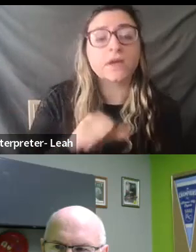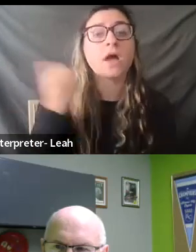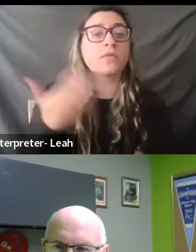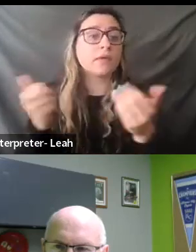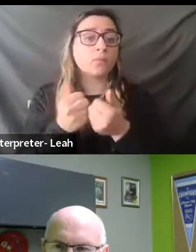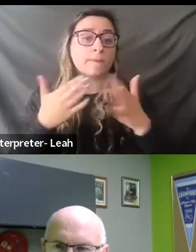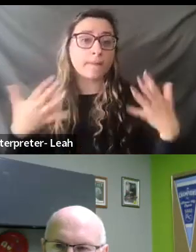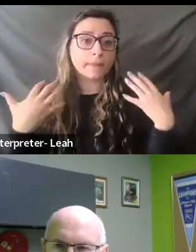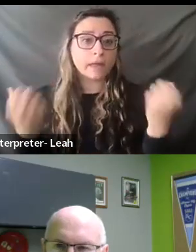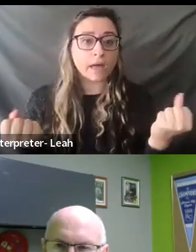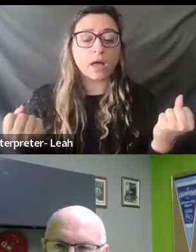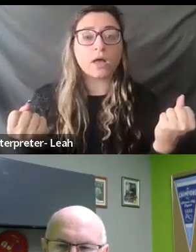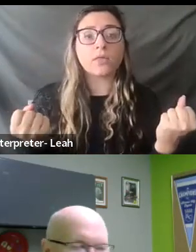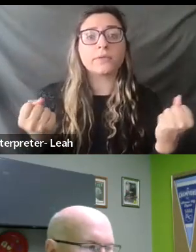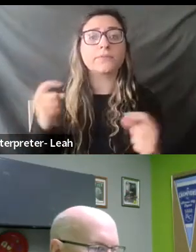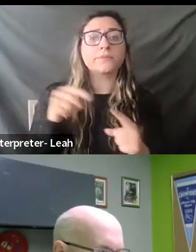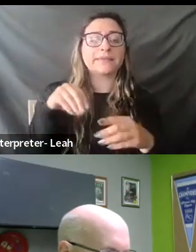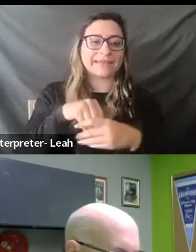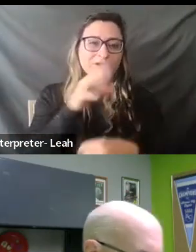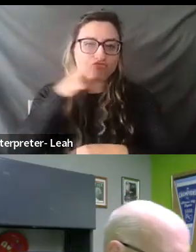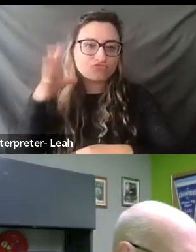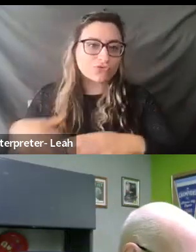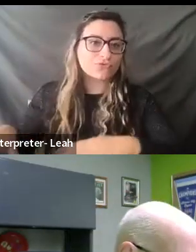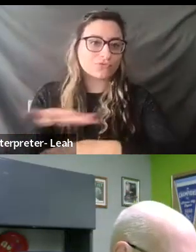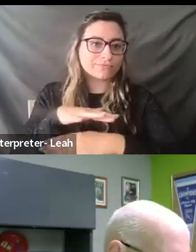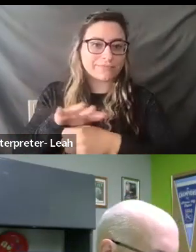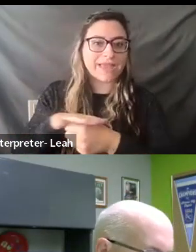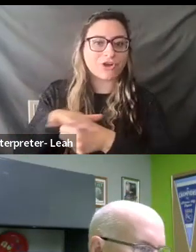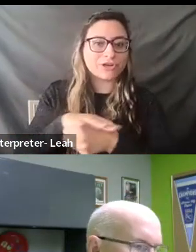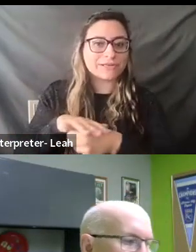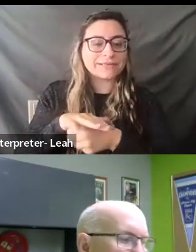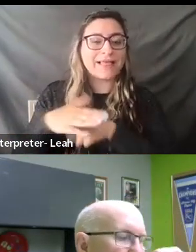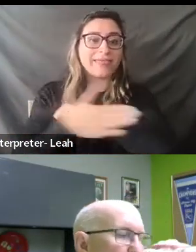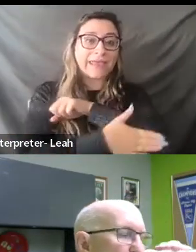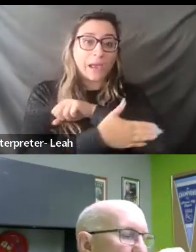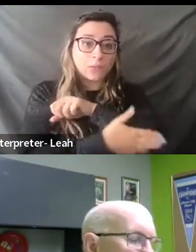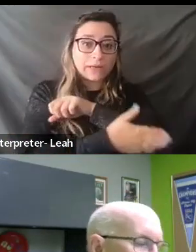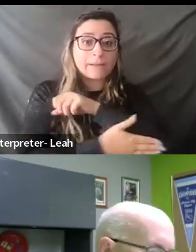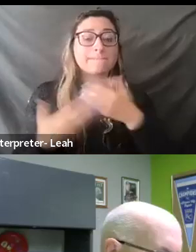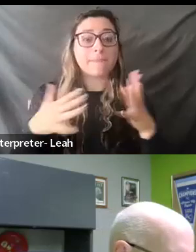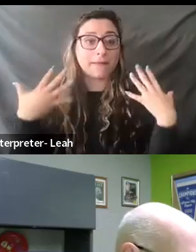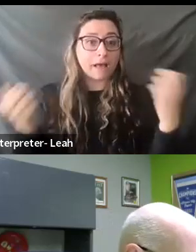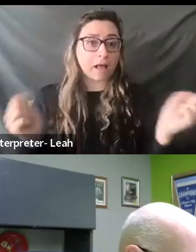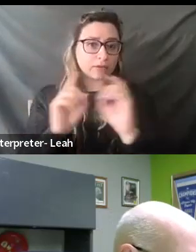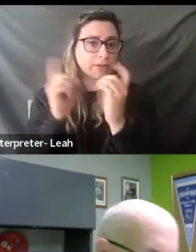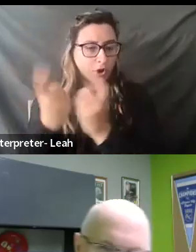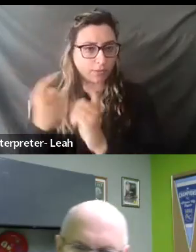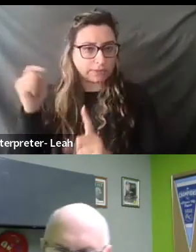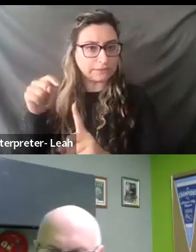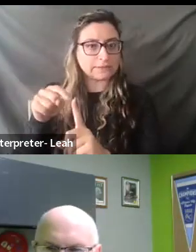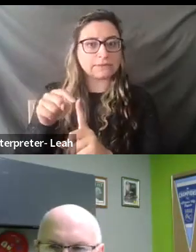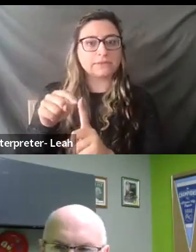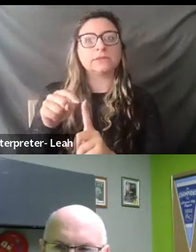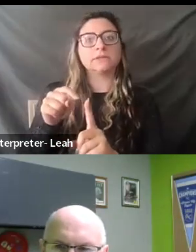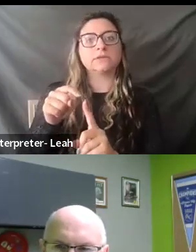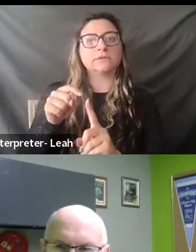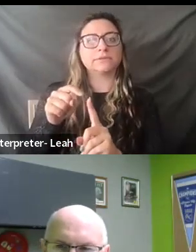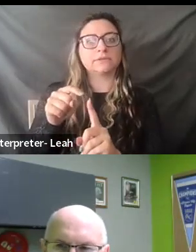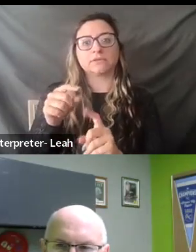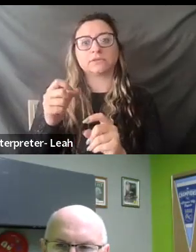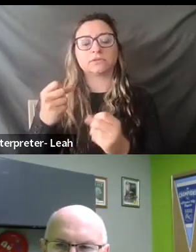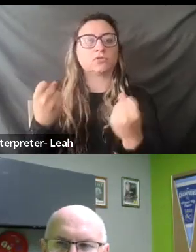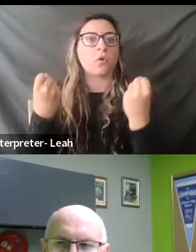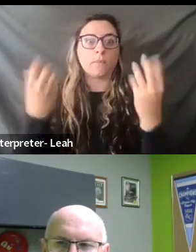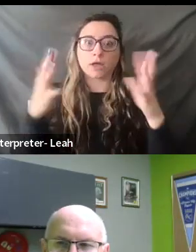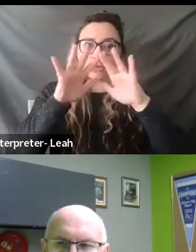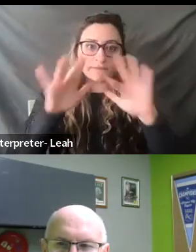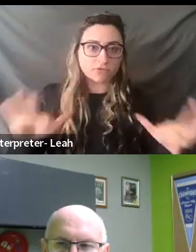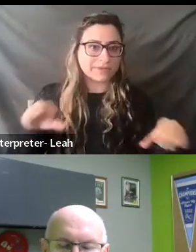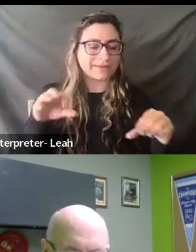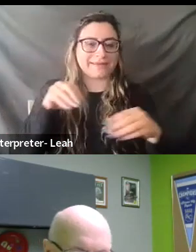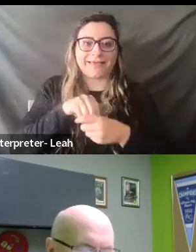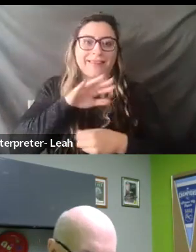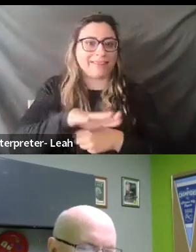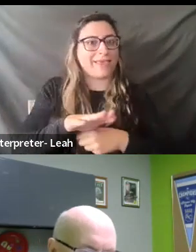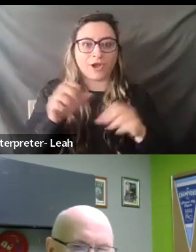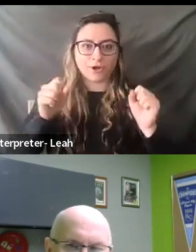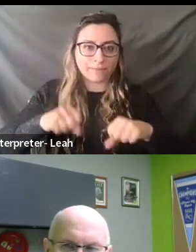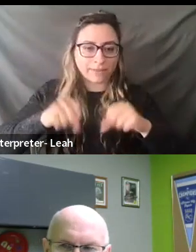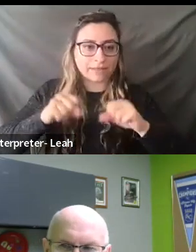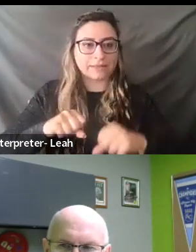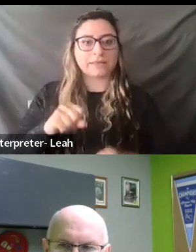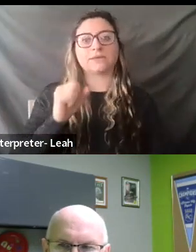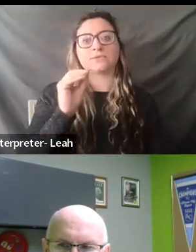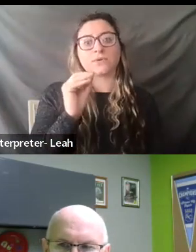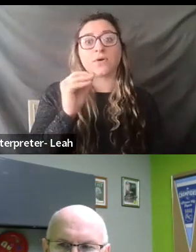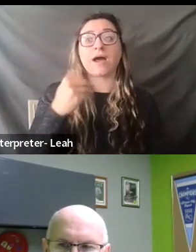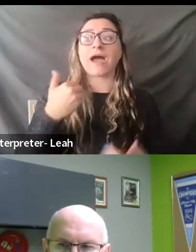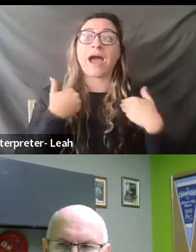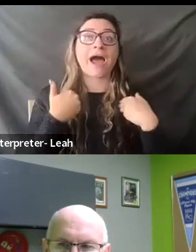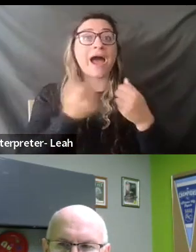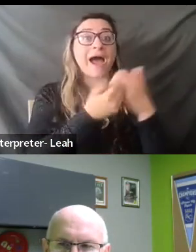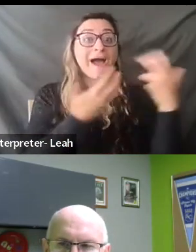But I think that -- even despite the obstacles that we had with the negative attitude overall and then, you know, being in rural areas, I'm -- I'm proud of what efforts were made and achieved in trying to get information out and with what we have accomplished to this point.